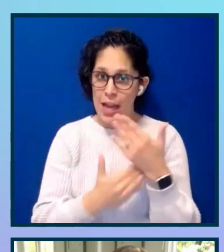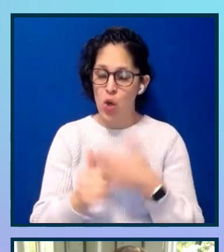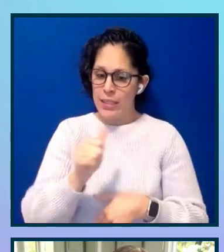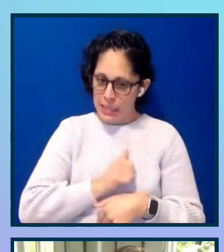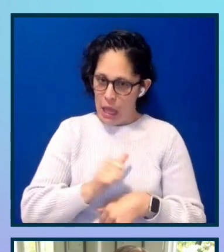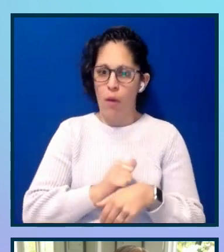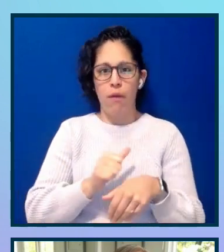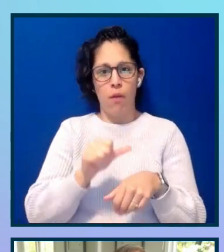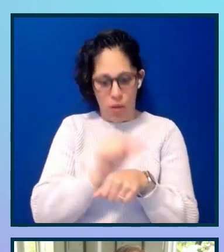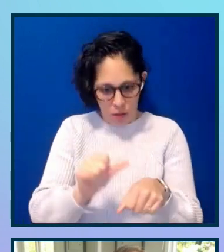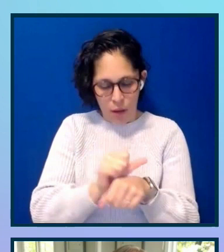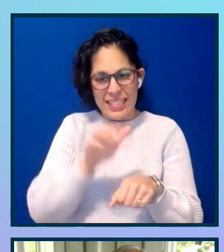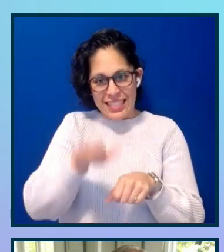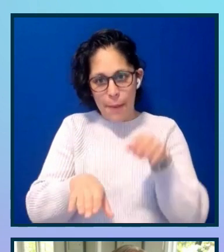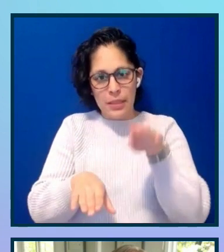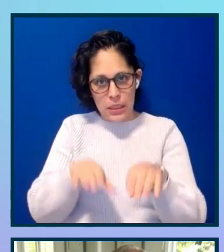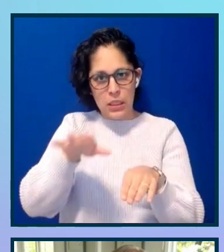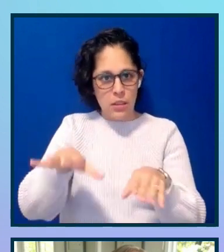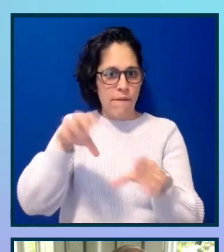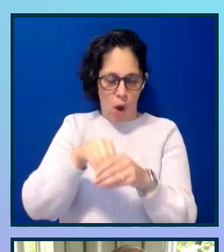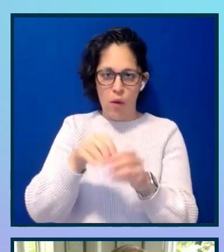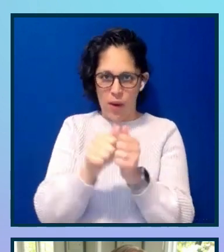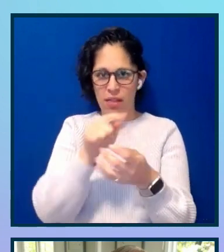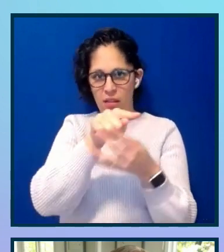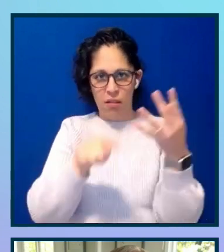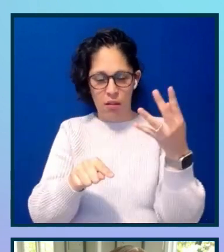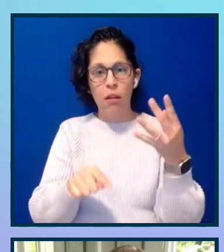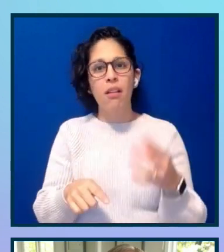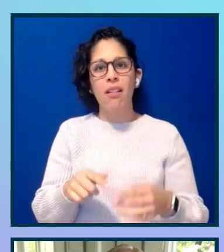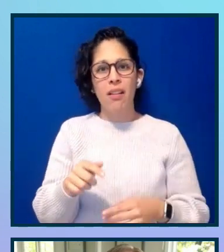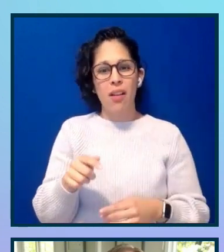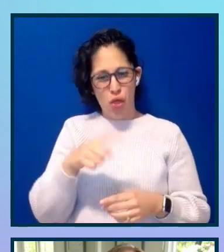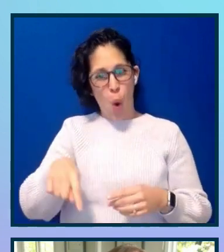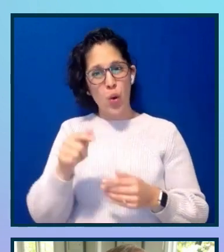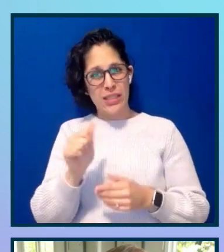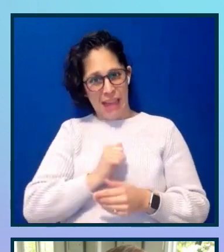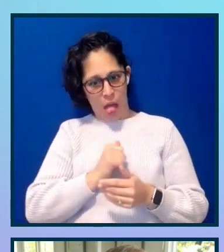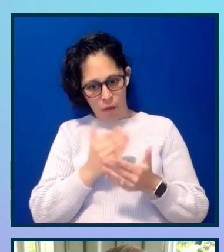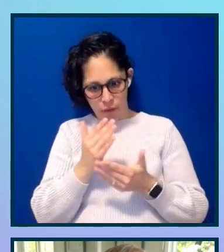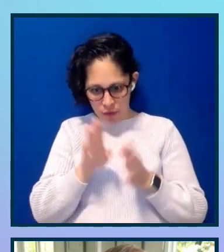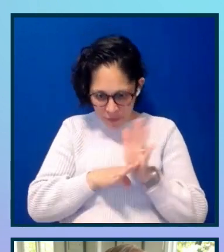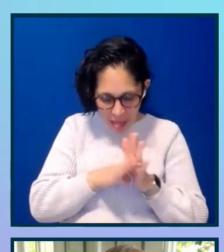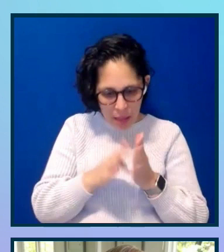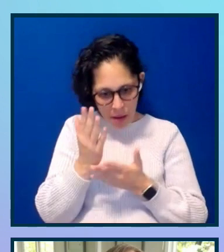and those manual steps not only take time, but it makes us very,